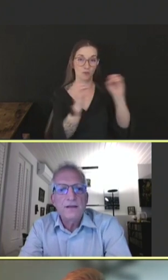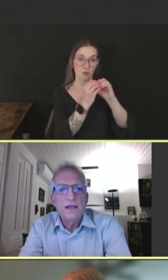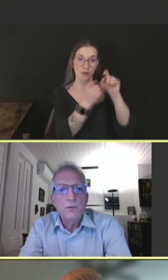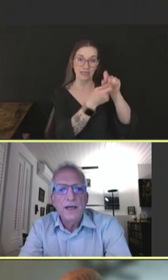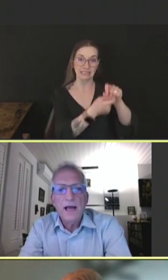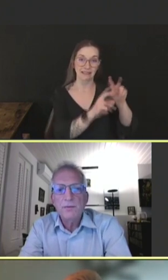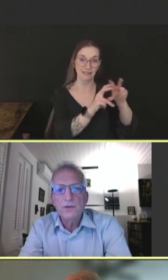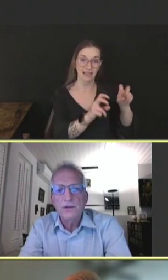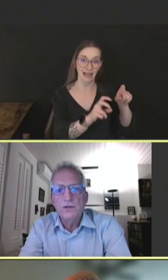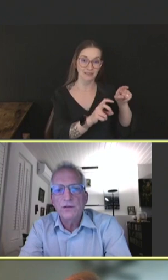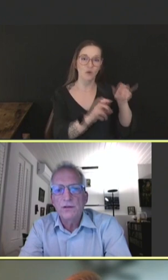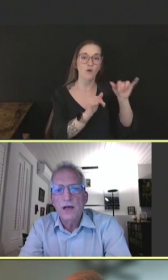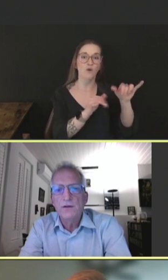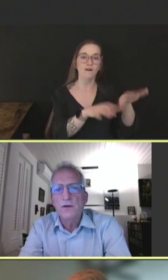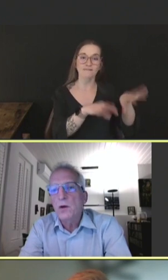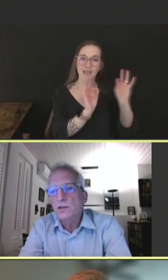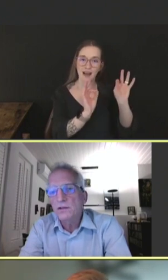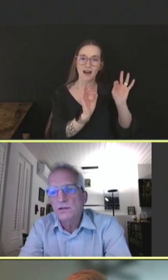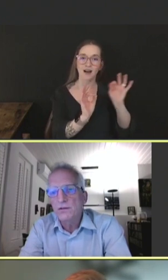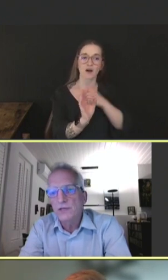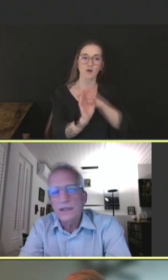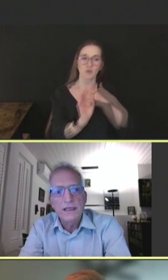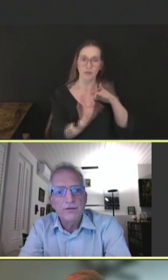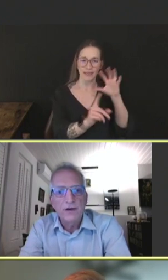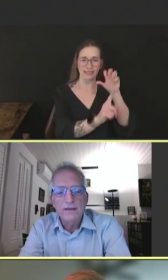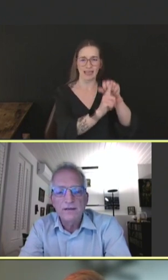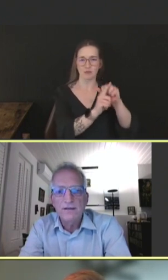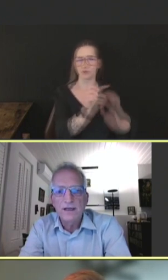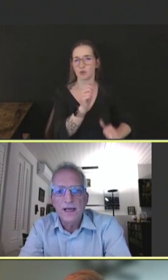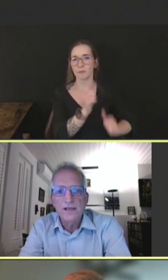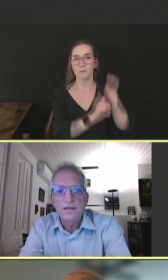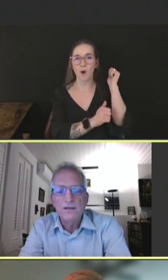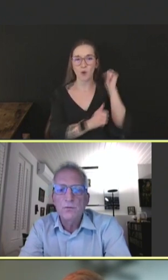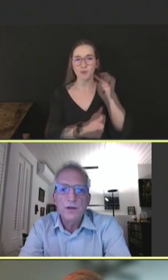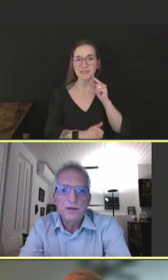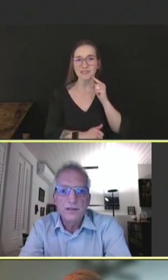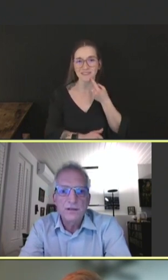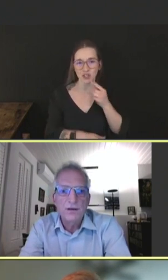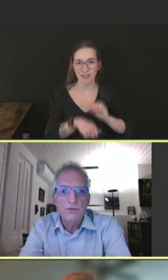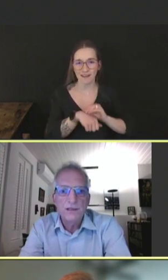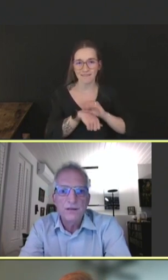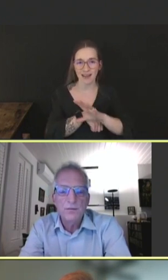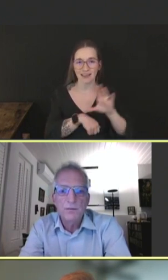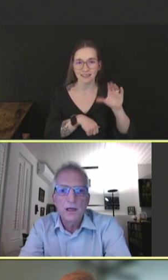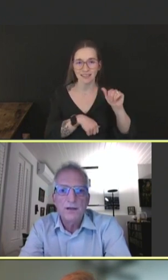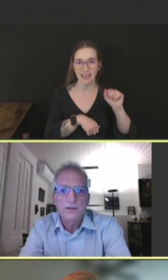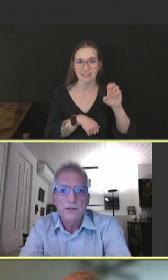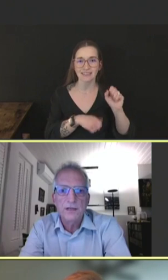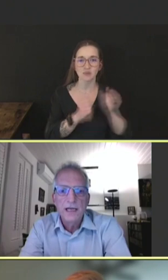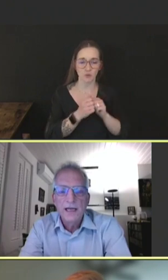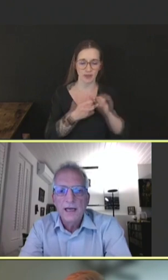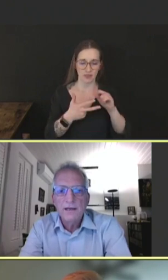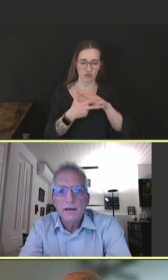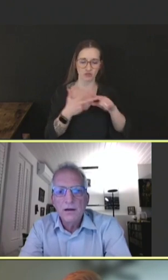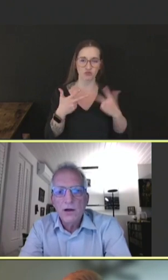that we captured the most severely affected cases with these three symptom clusters and that,